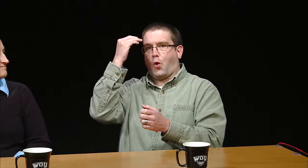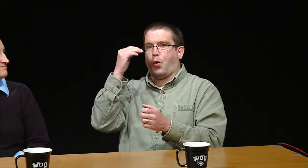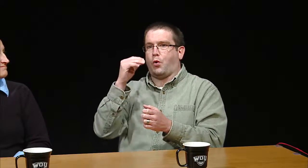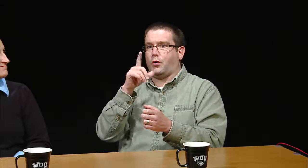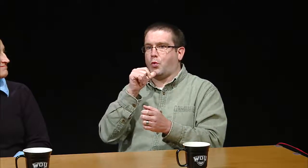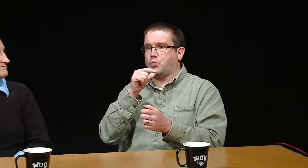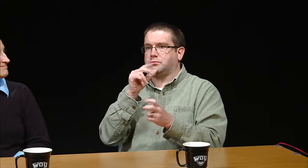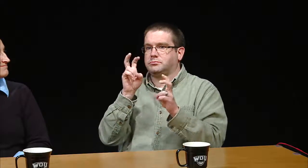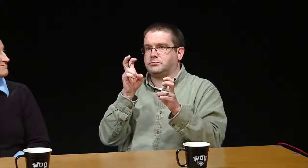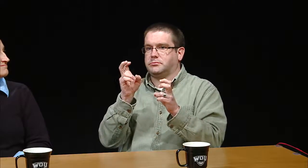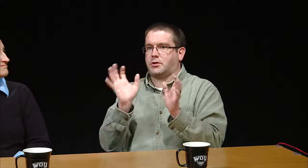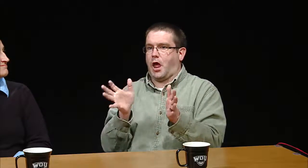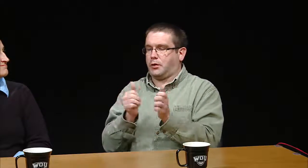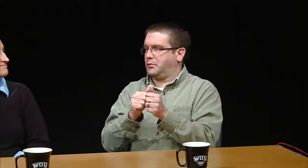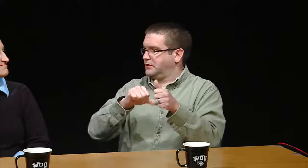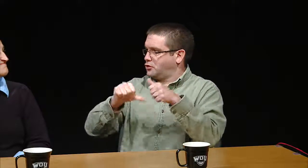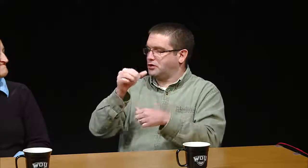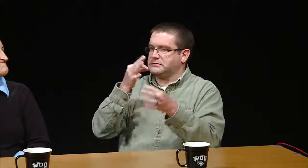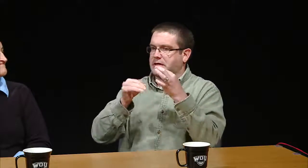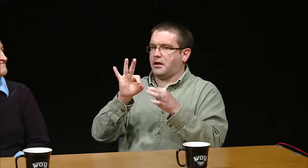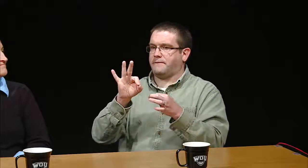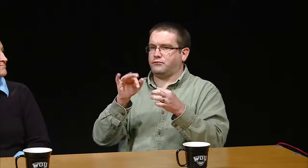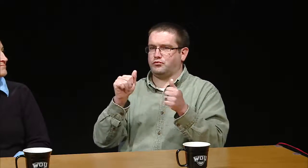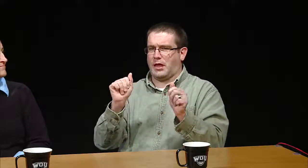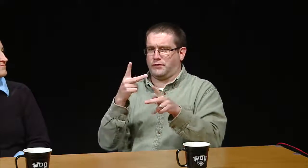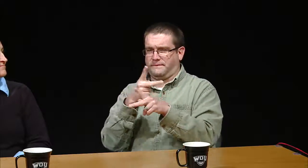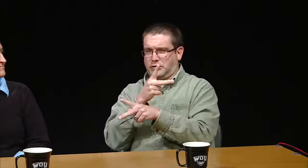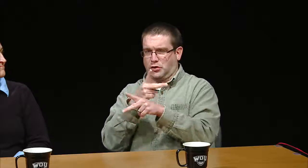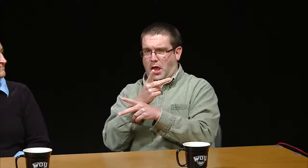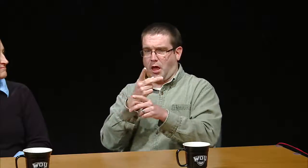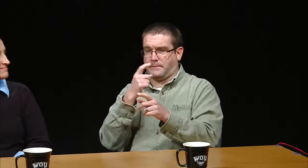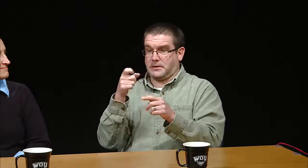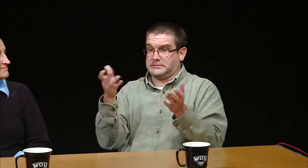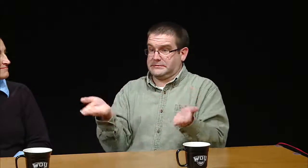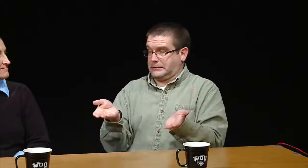"because I was part of captioning a video "revolving that conversation."